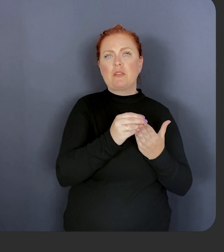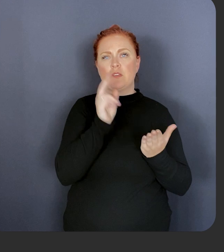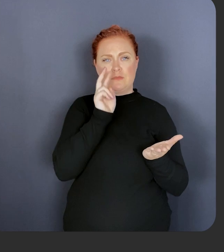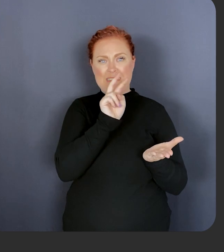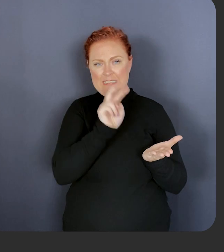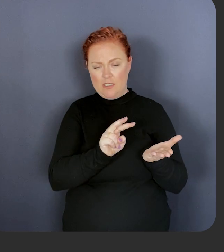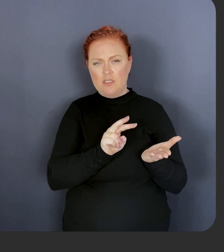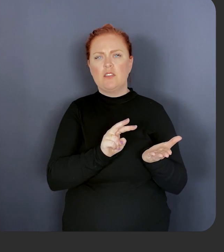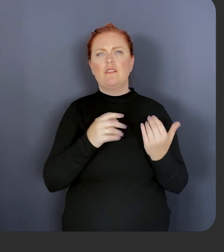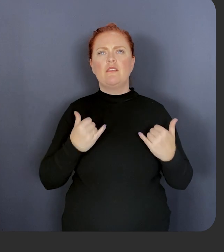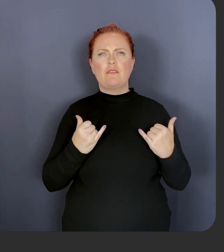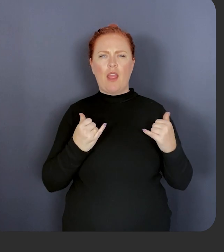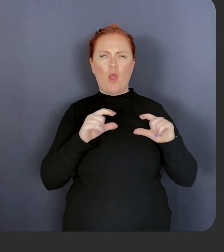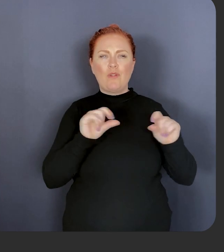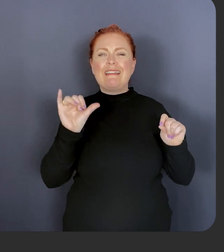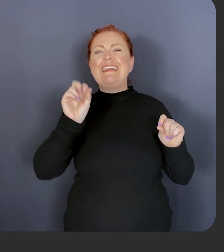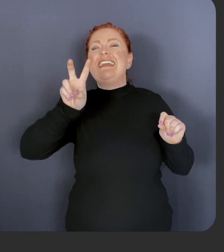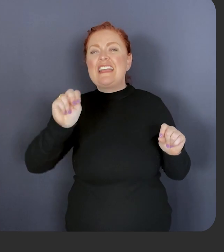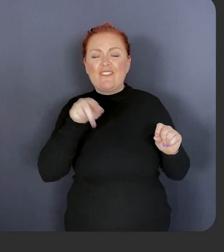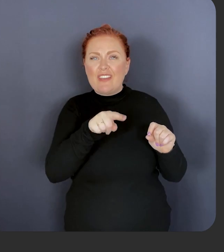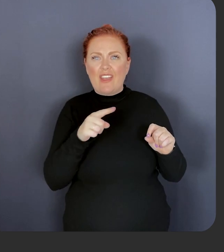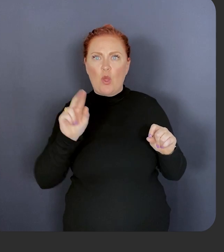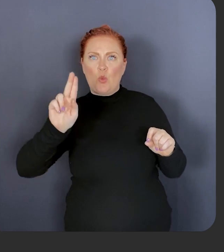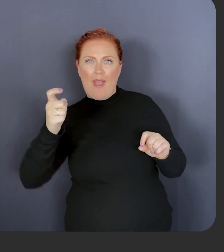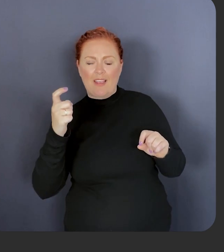And we can see that there's now-- even the UX of this is great.